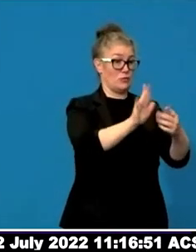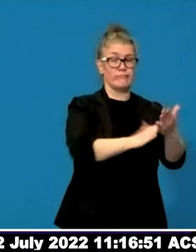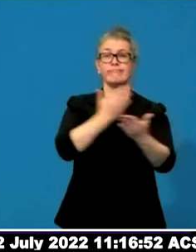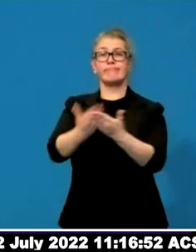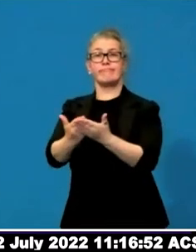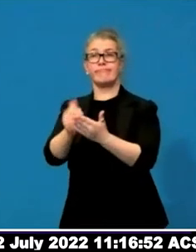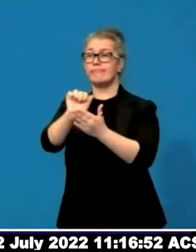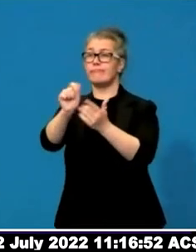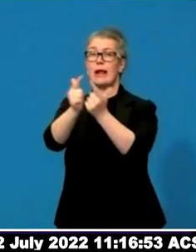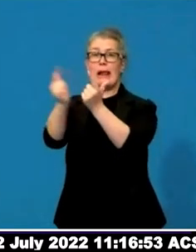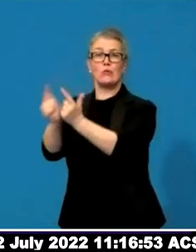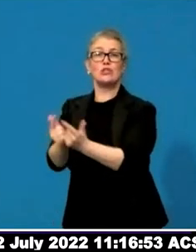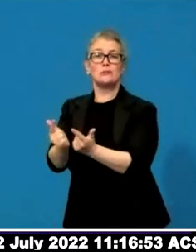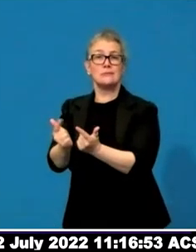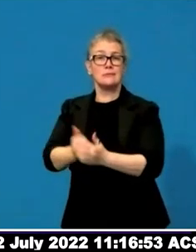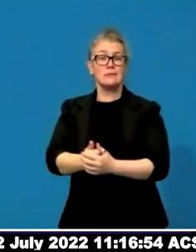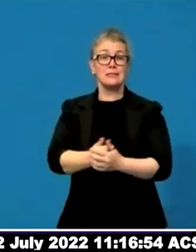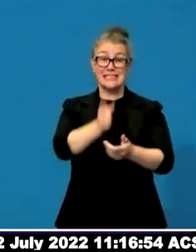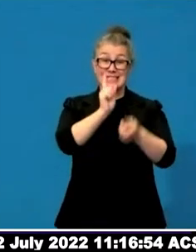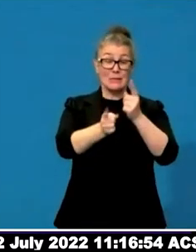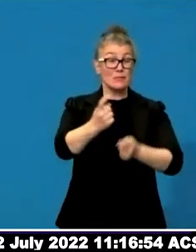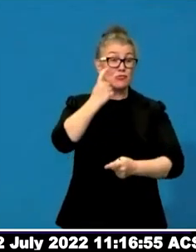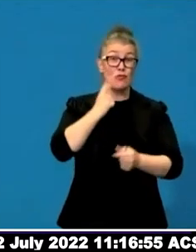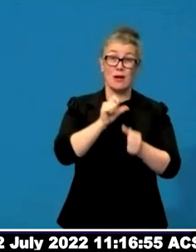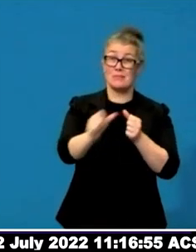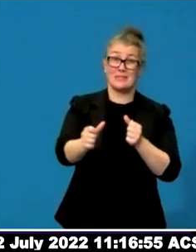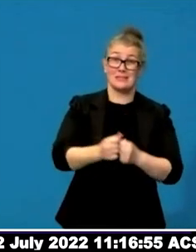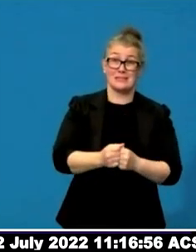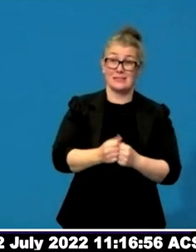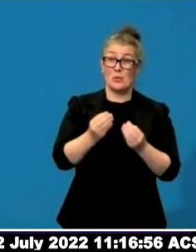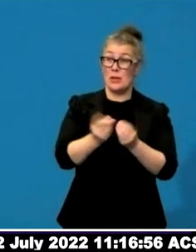but sometimes you are doing the best that you can in the circumstances.